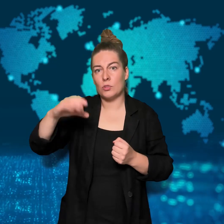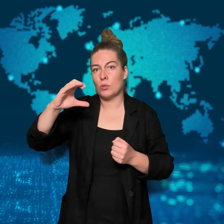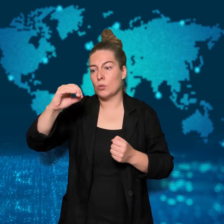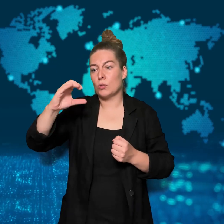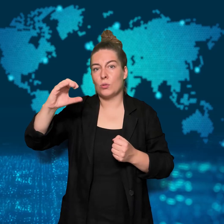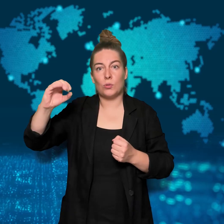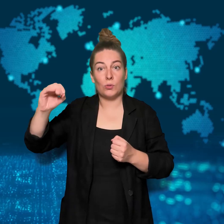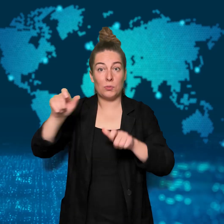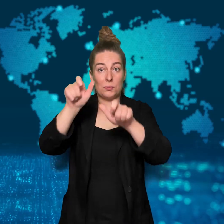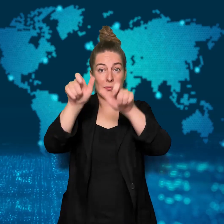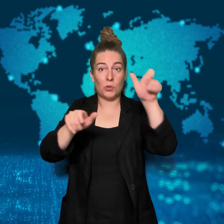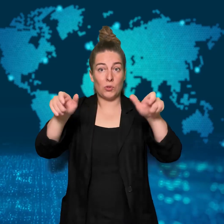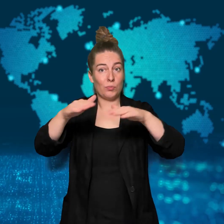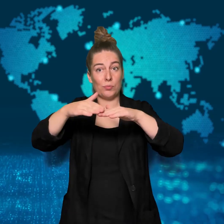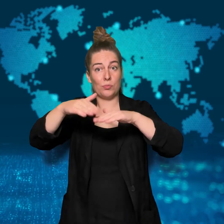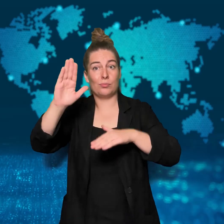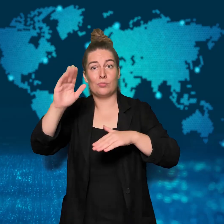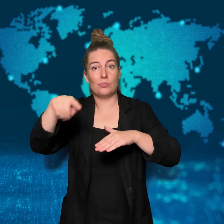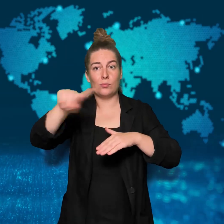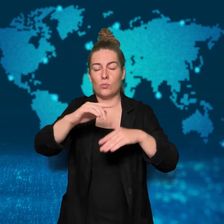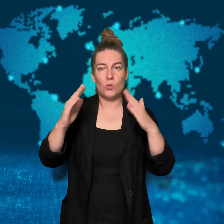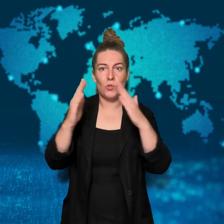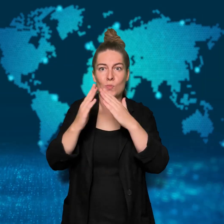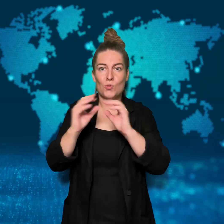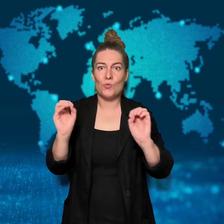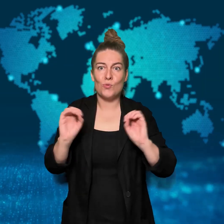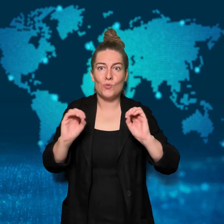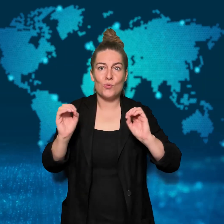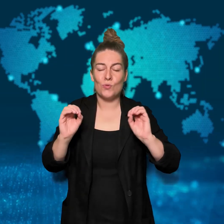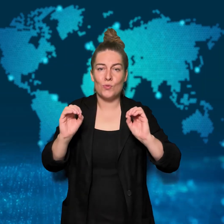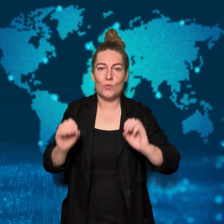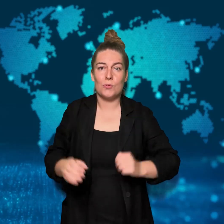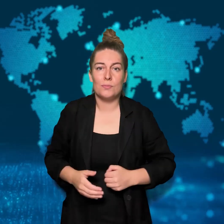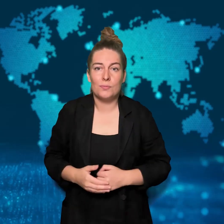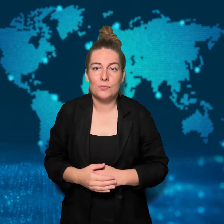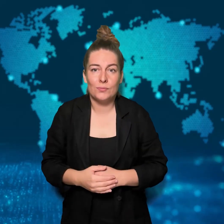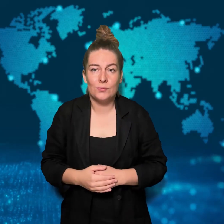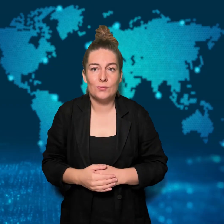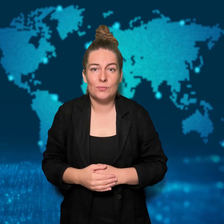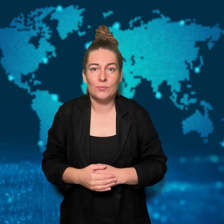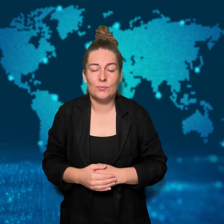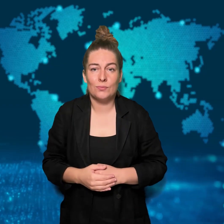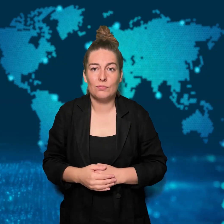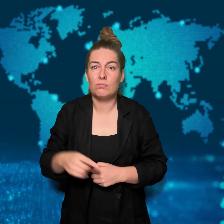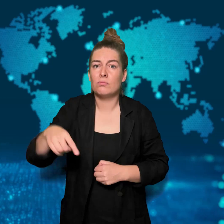Over 100,000 people are homeless because they have lost their homes